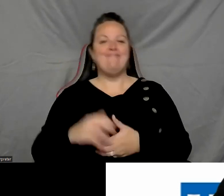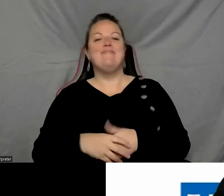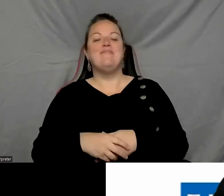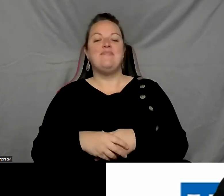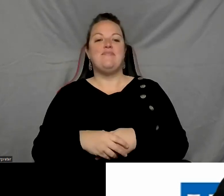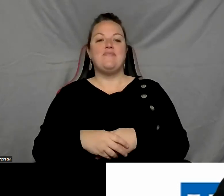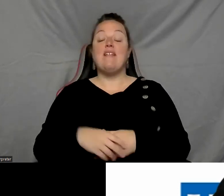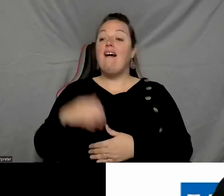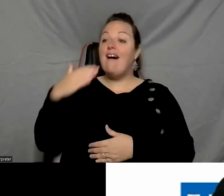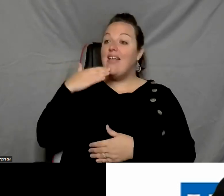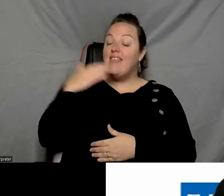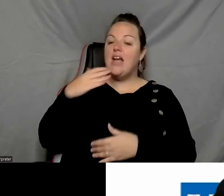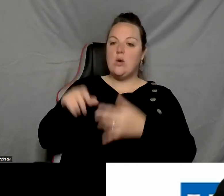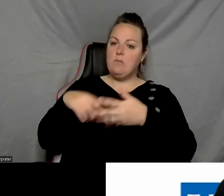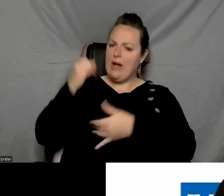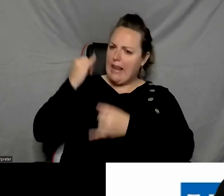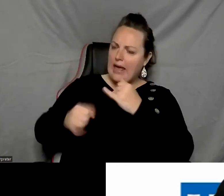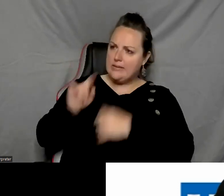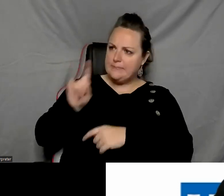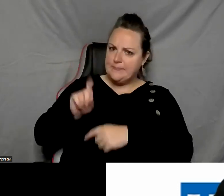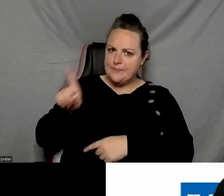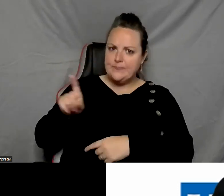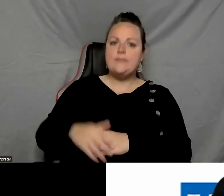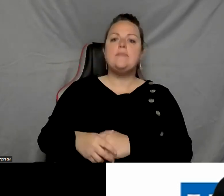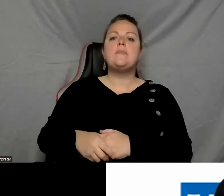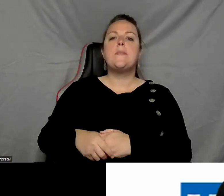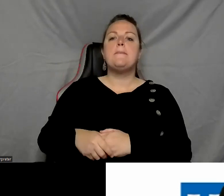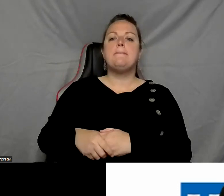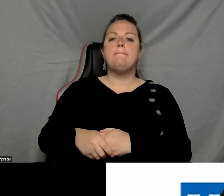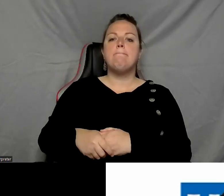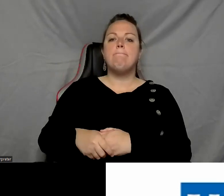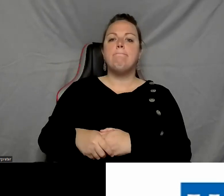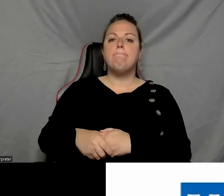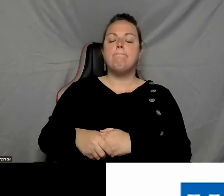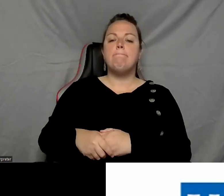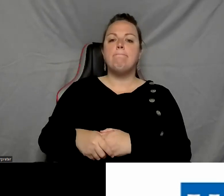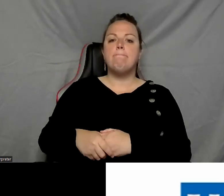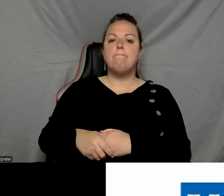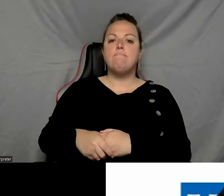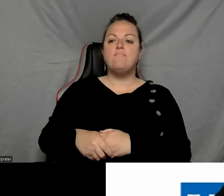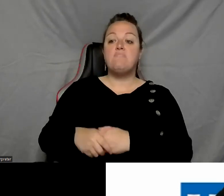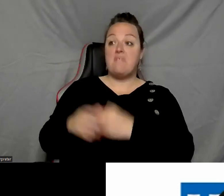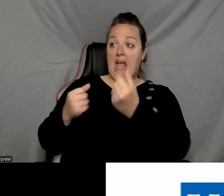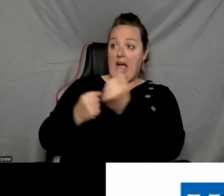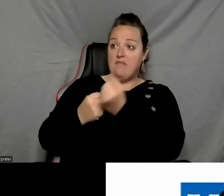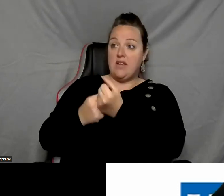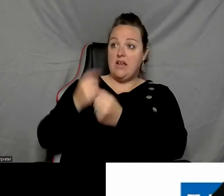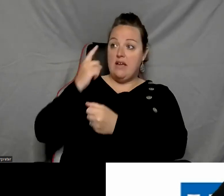Thank you, Lexia, finally, did you ever have to advocate for an accommodation? And